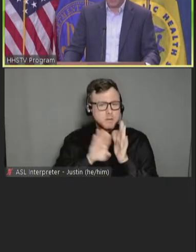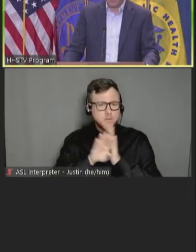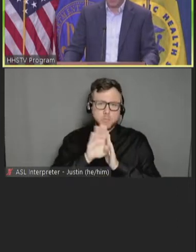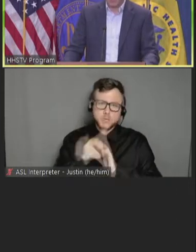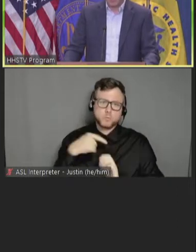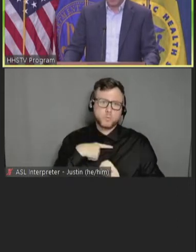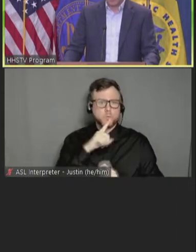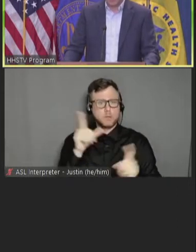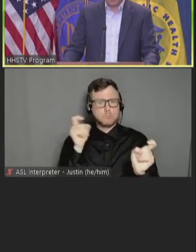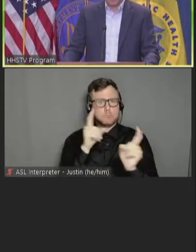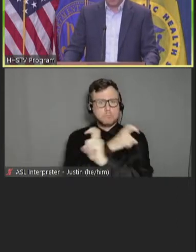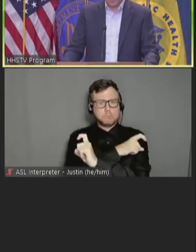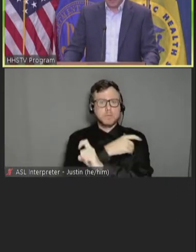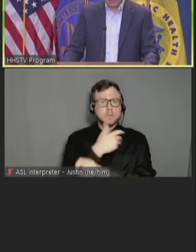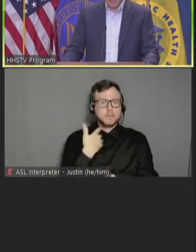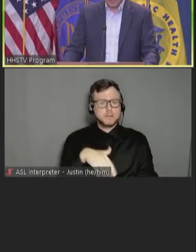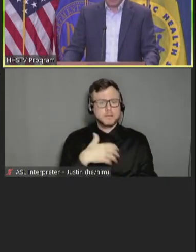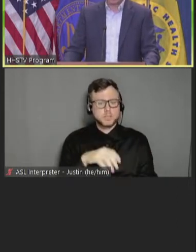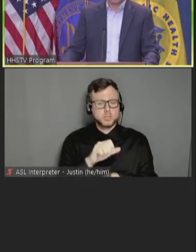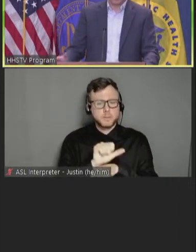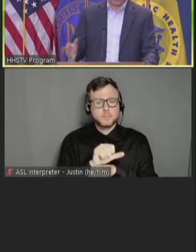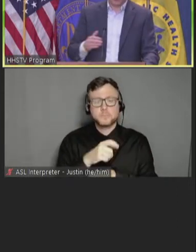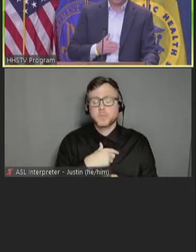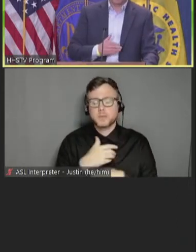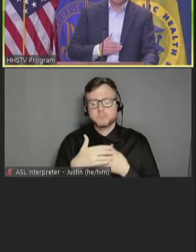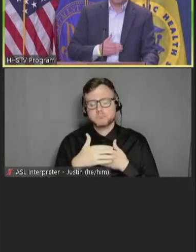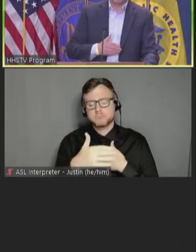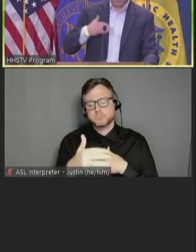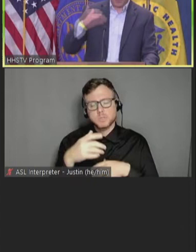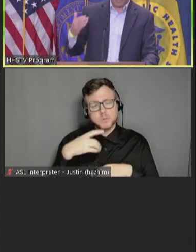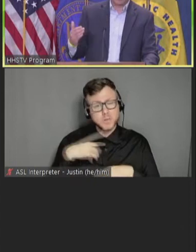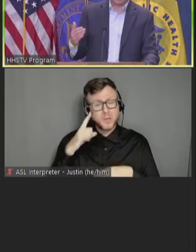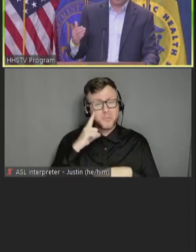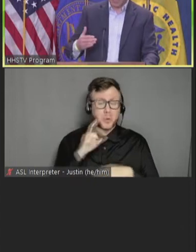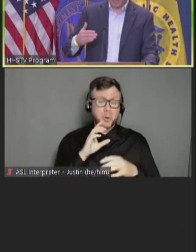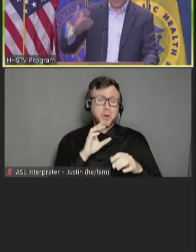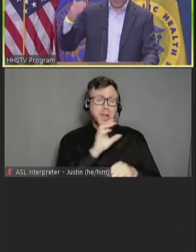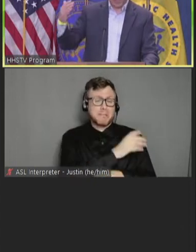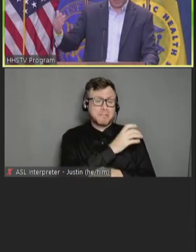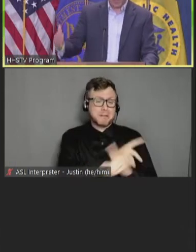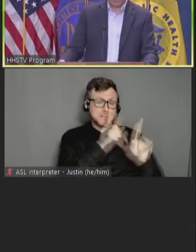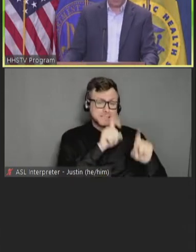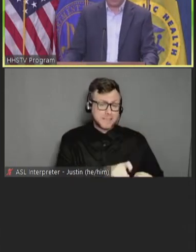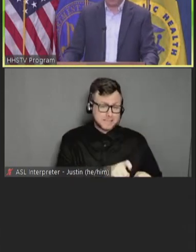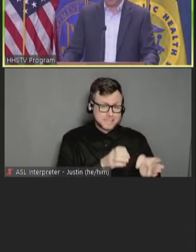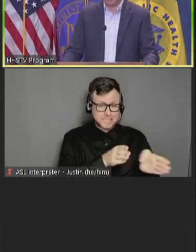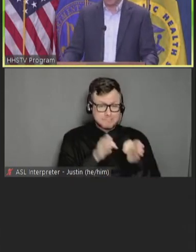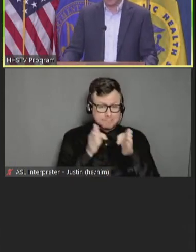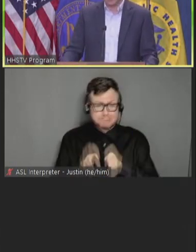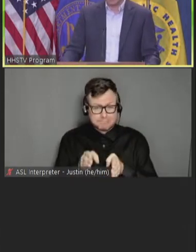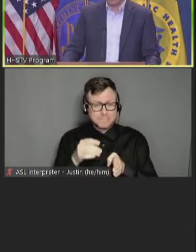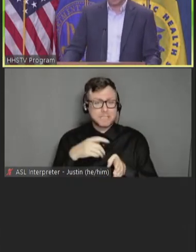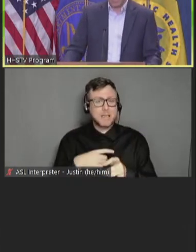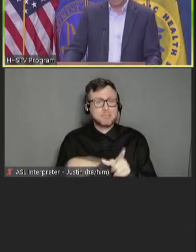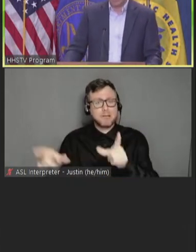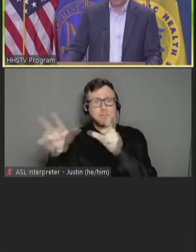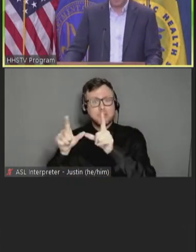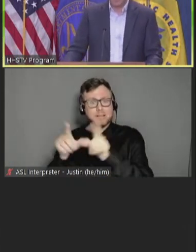especially to get things to clinical testing stage and then, obviously, in a licensed vaccine.